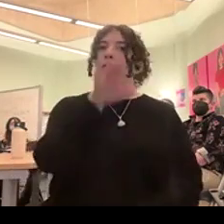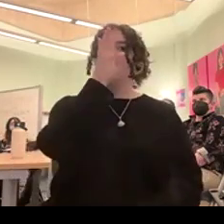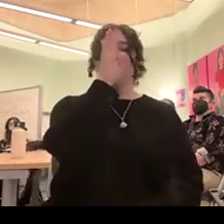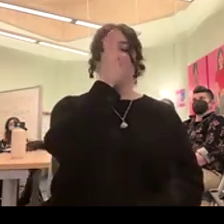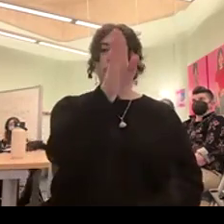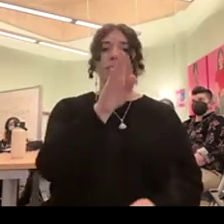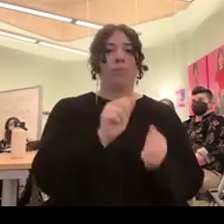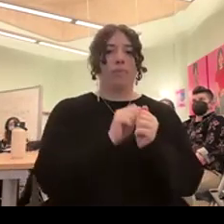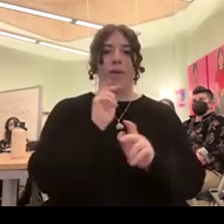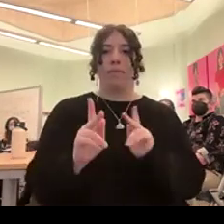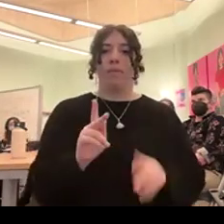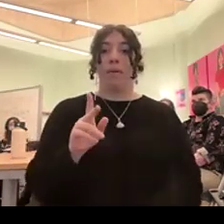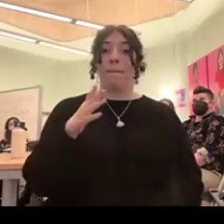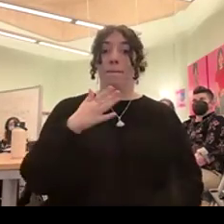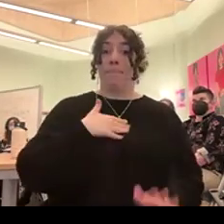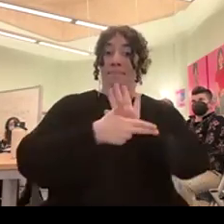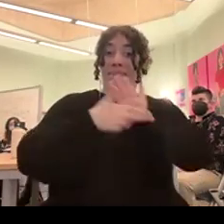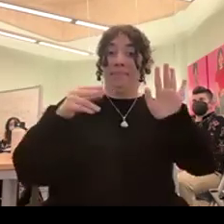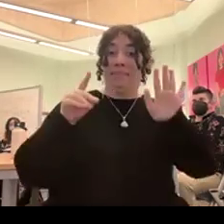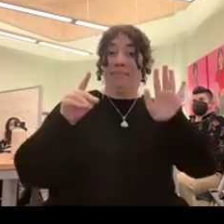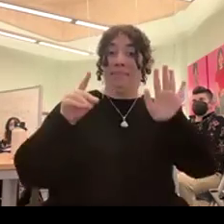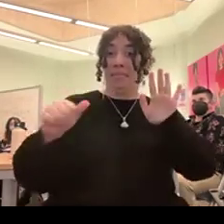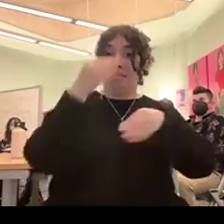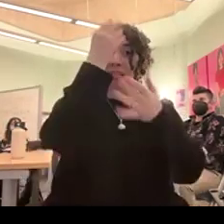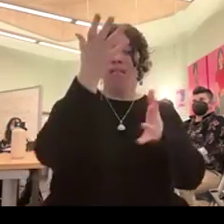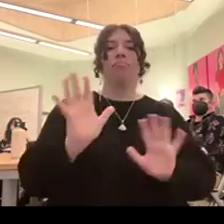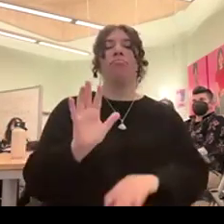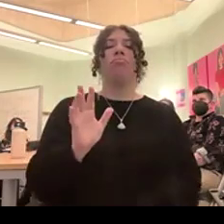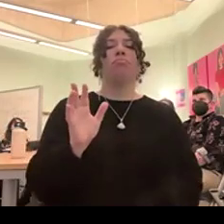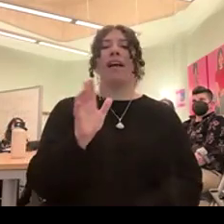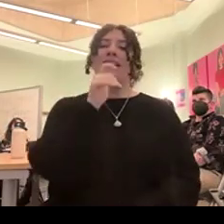I was very very upfront. I didn't name my disabilities,